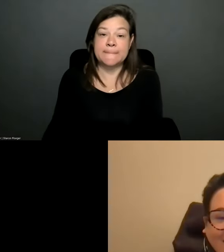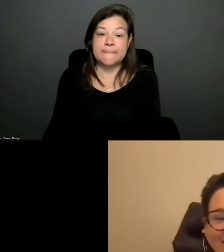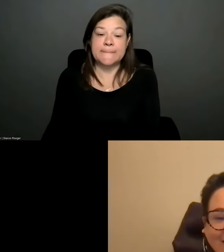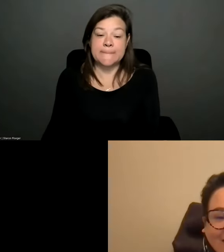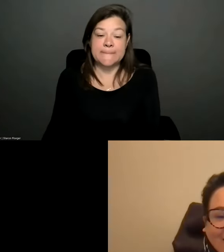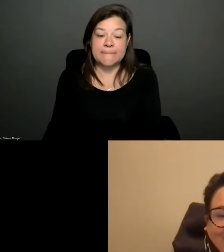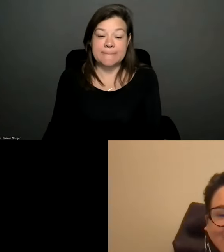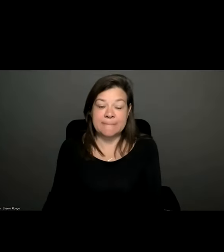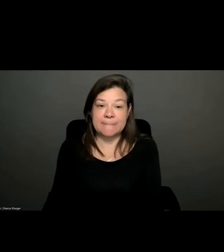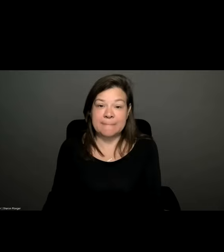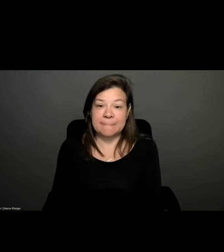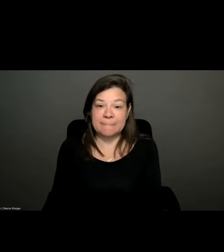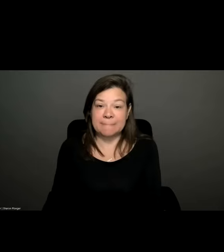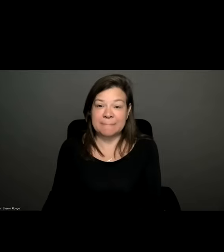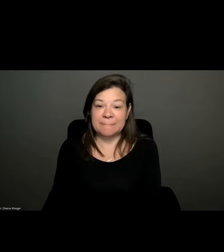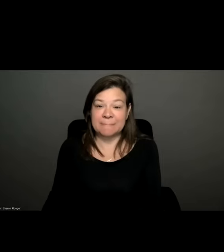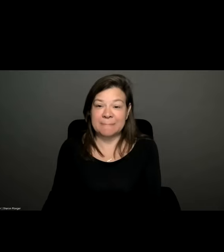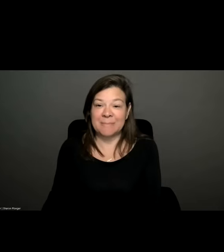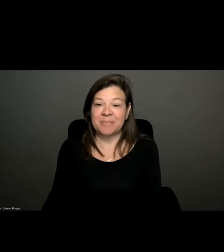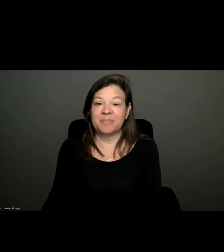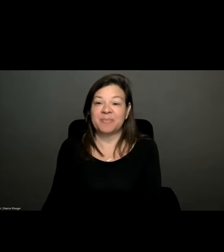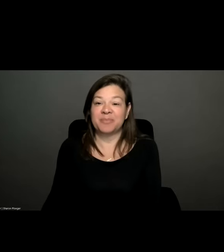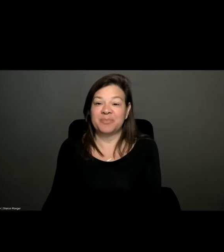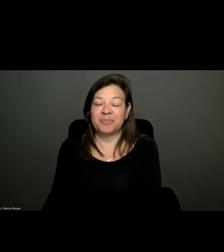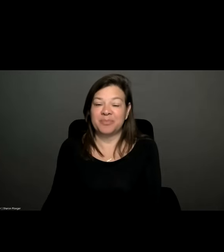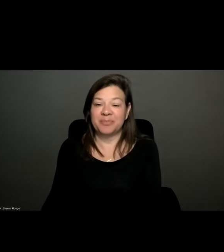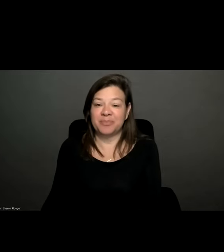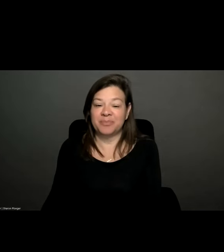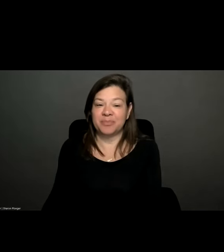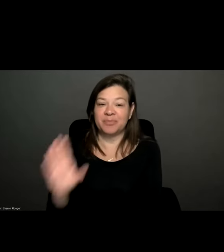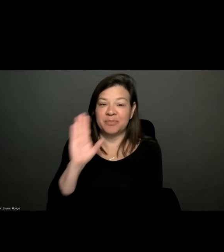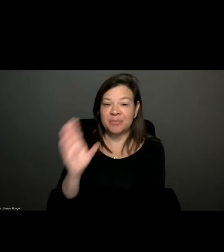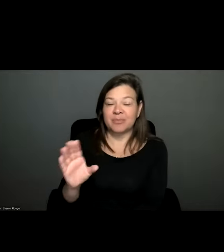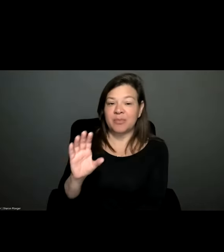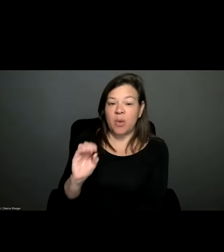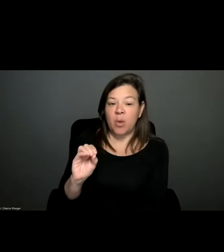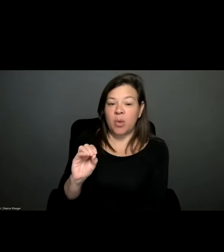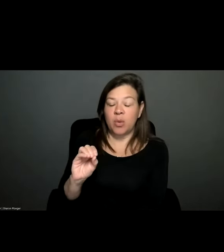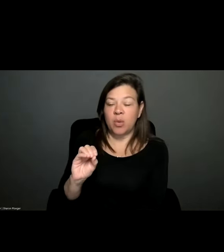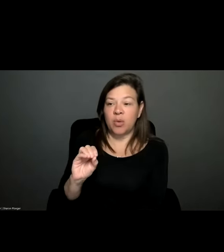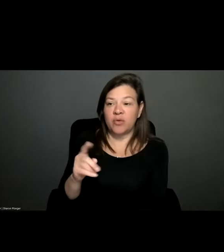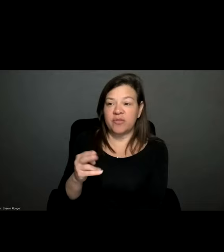This is Ophira speaking. Yeah, I really relate